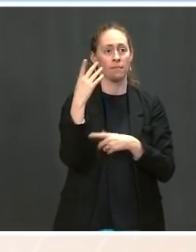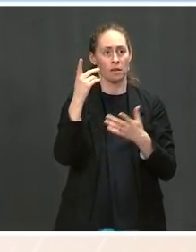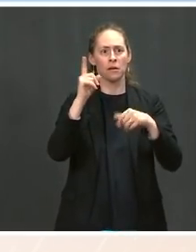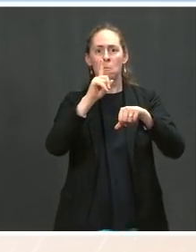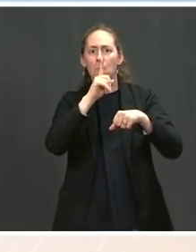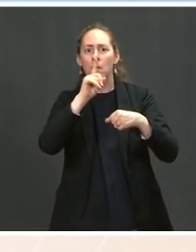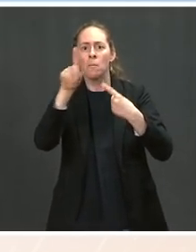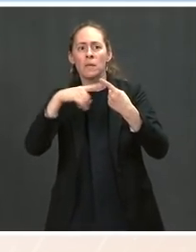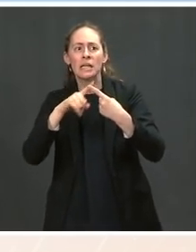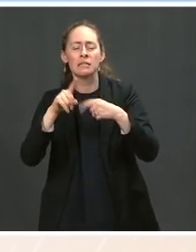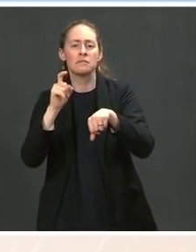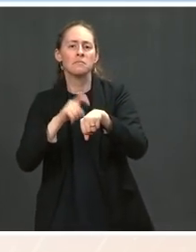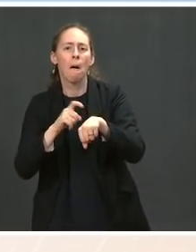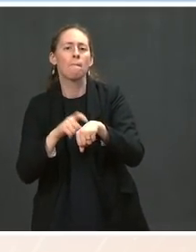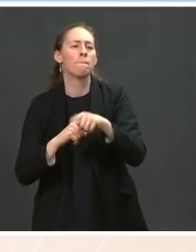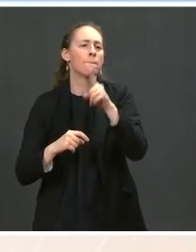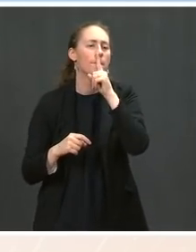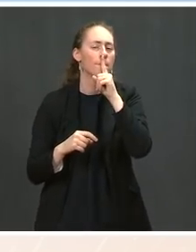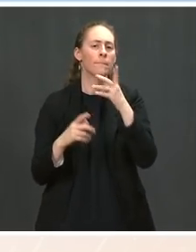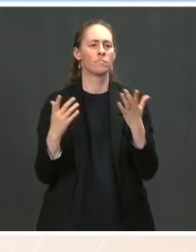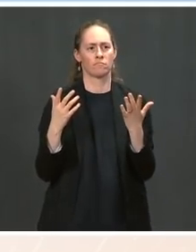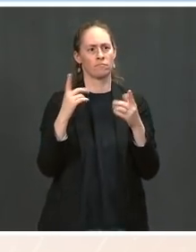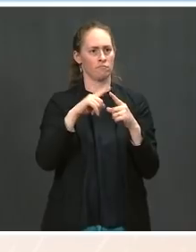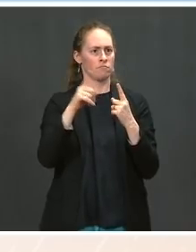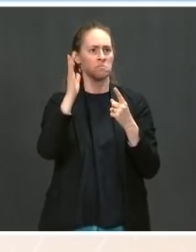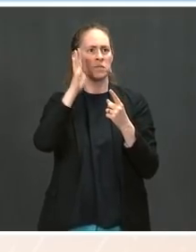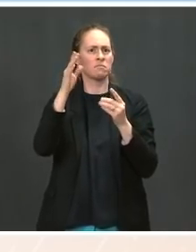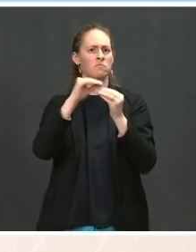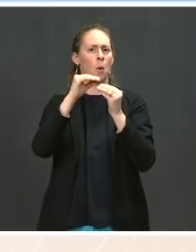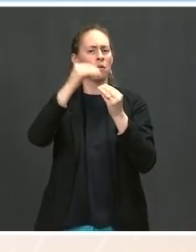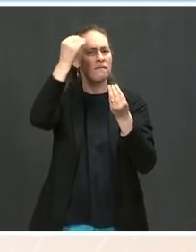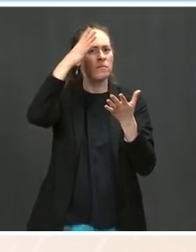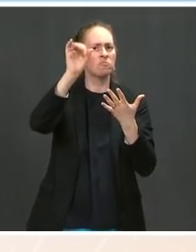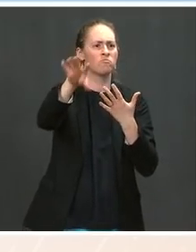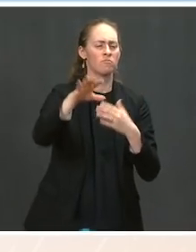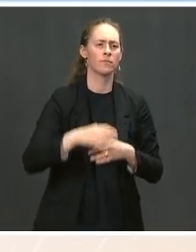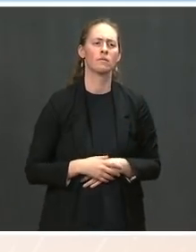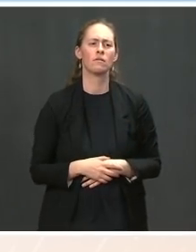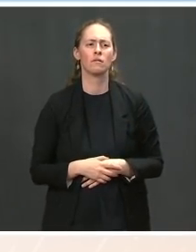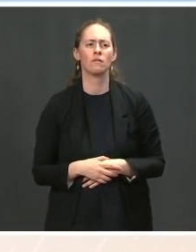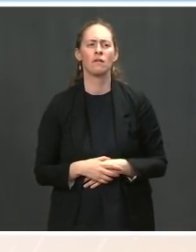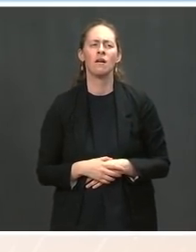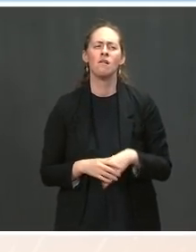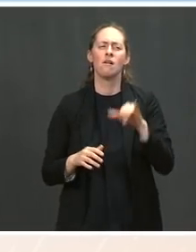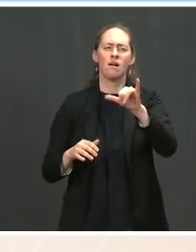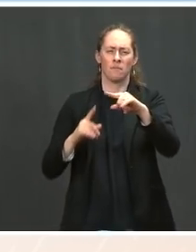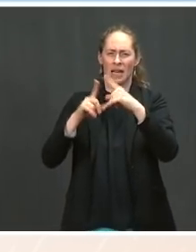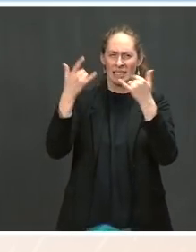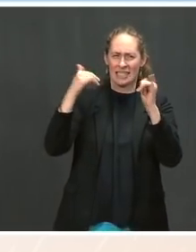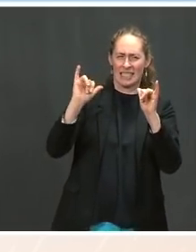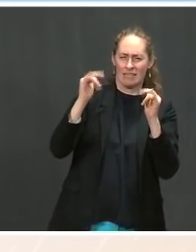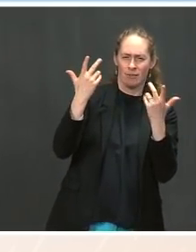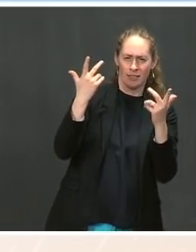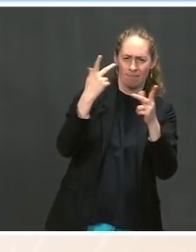that would certainly be another step in the sequence. The Press: But -- so this is all just still sorting out what the right path forward is, rather than making determination,